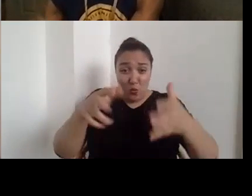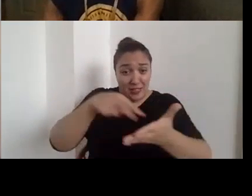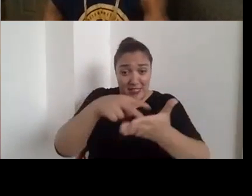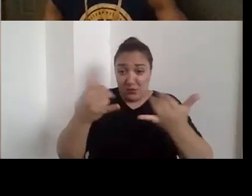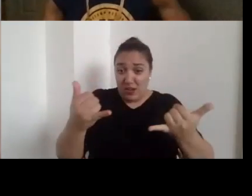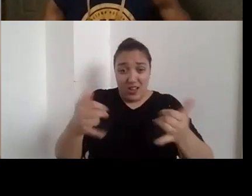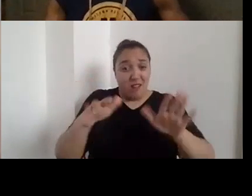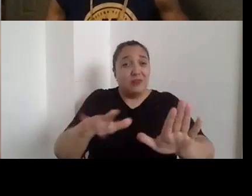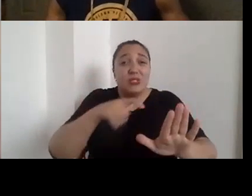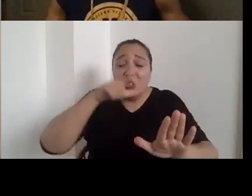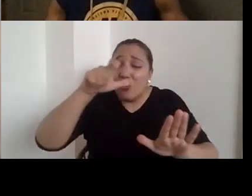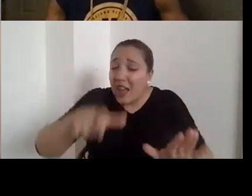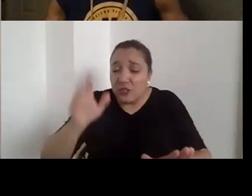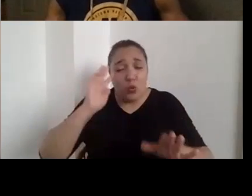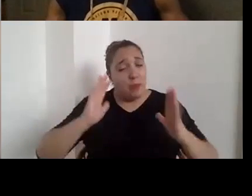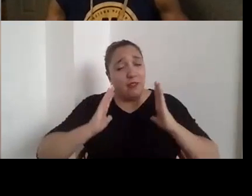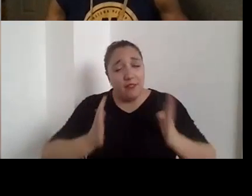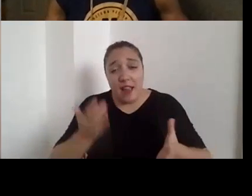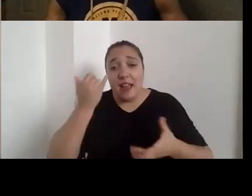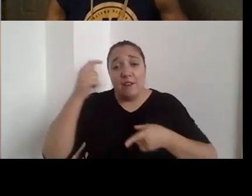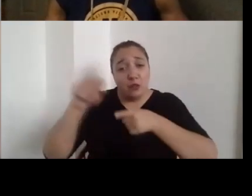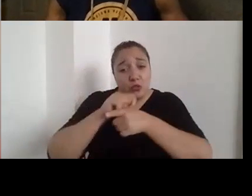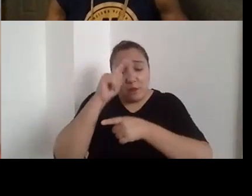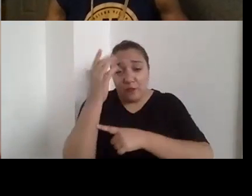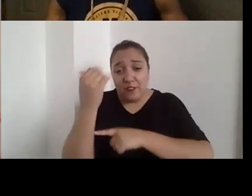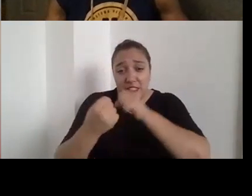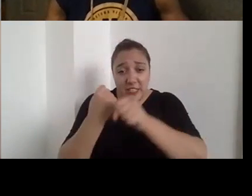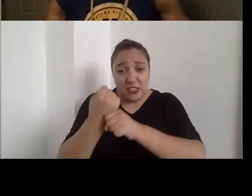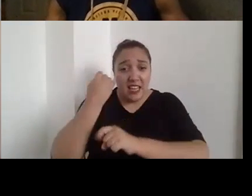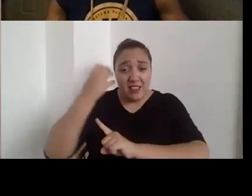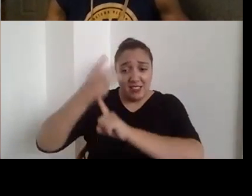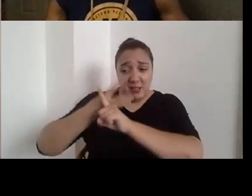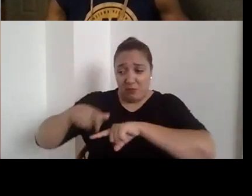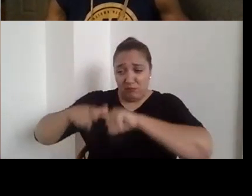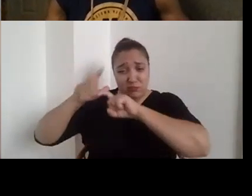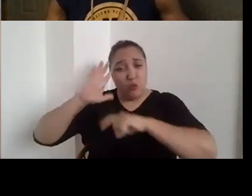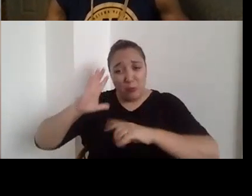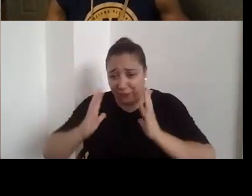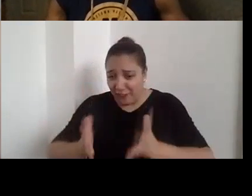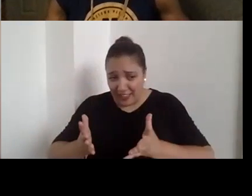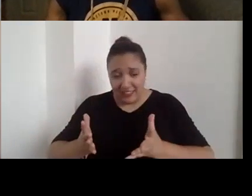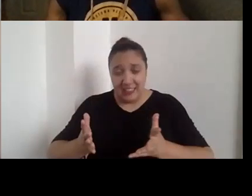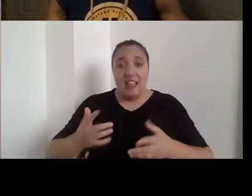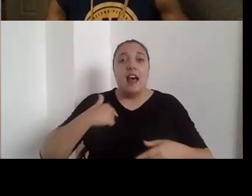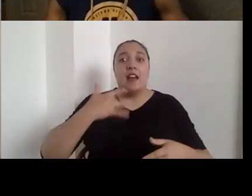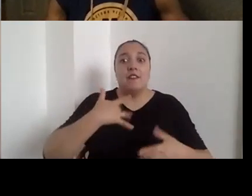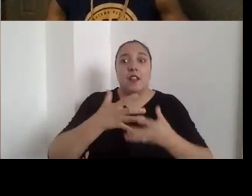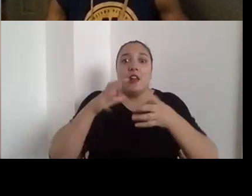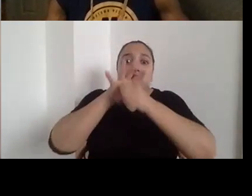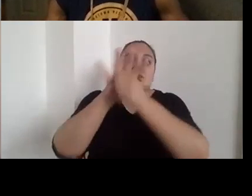If you have been training for 15 years and you don't dance for six months it's going to be okay, I just feel like there's so much pressure, you know?